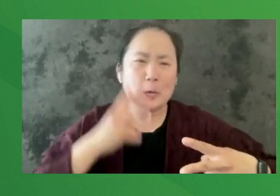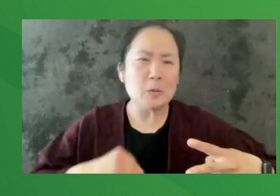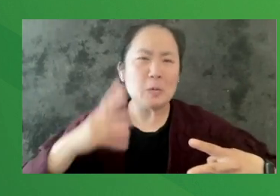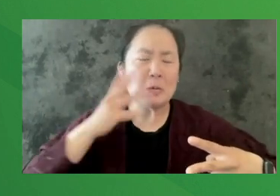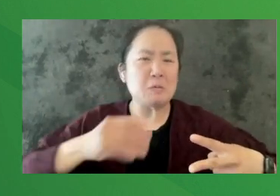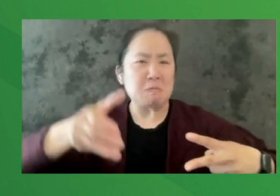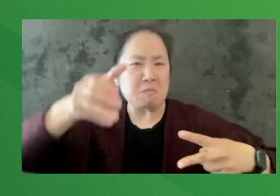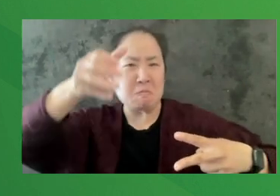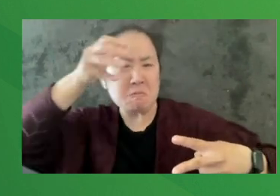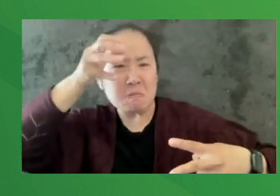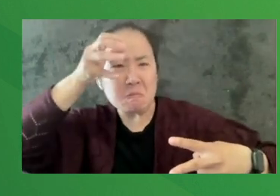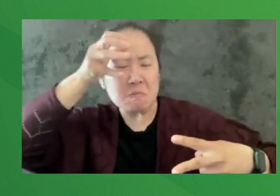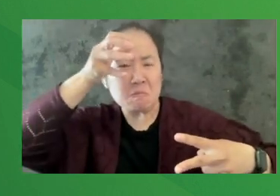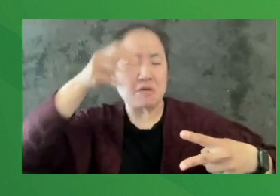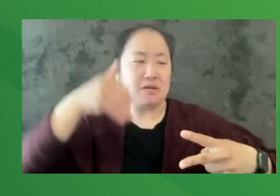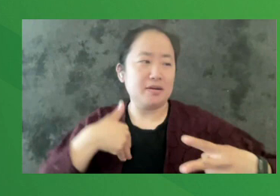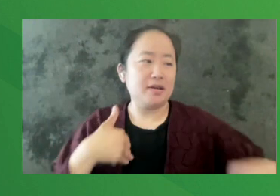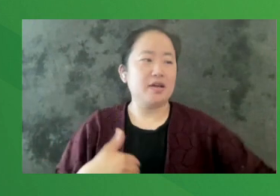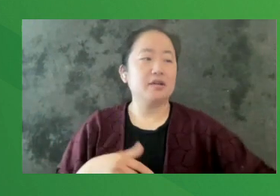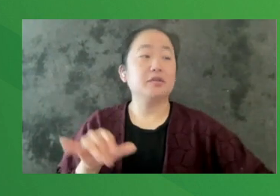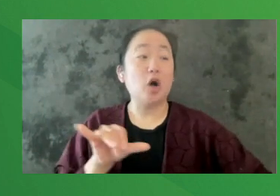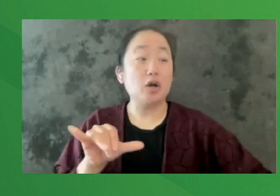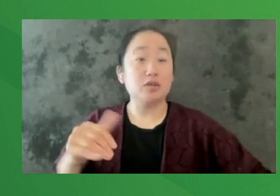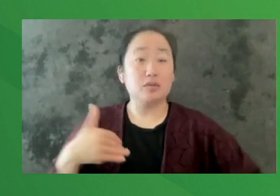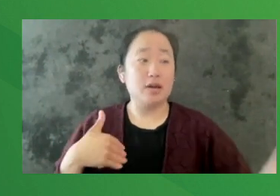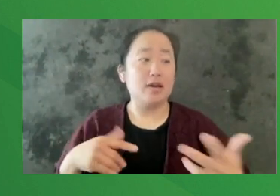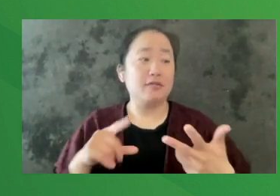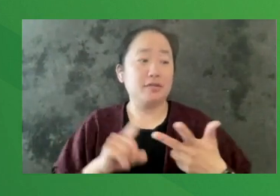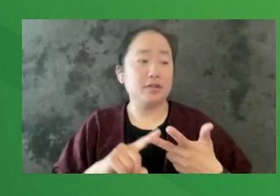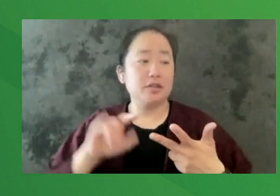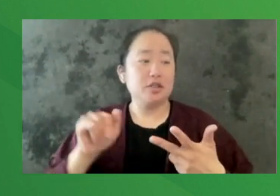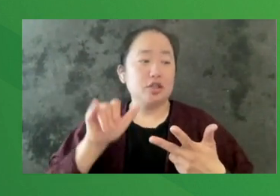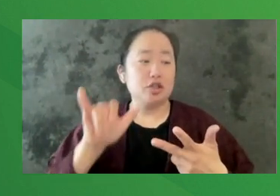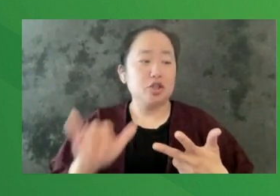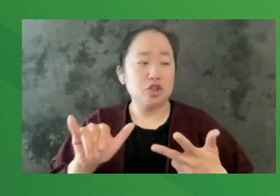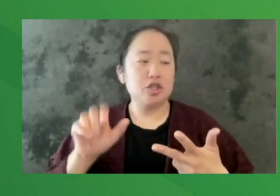them on the panel are Dr Jay Shuttleworth, who focuses on sustainability, controversy,